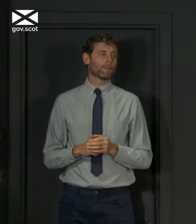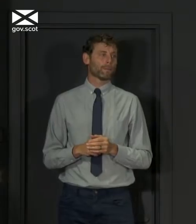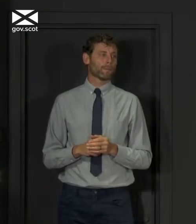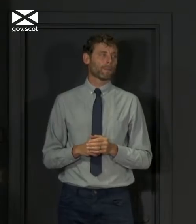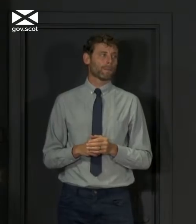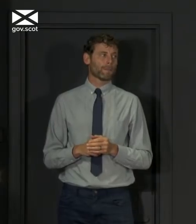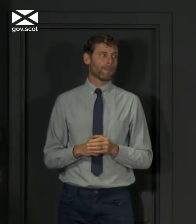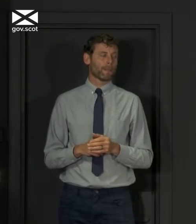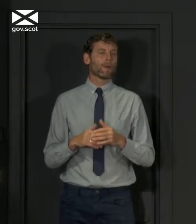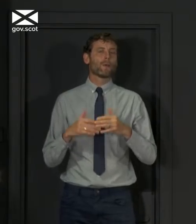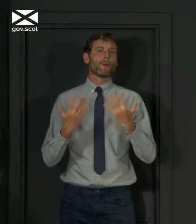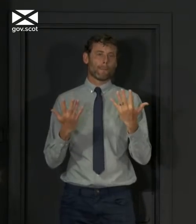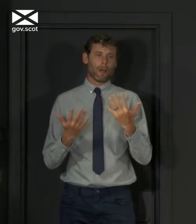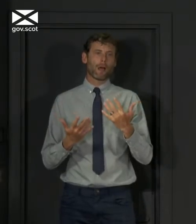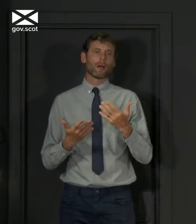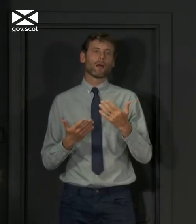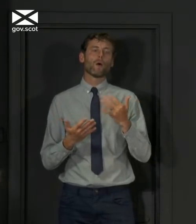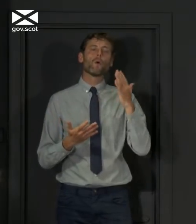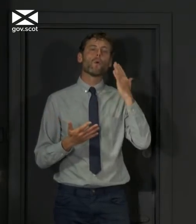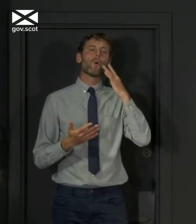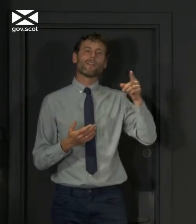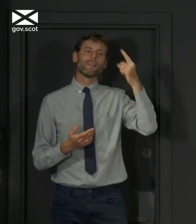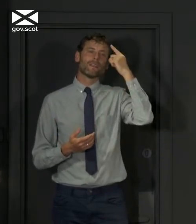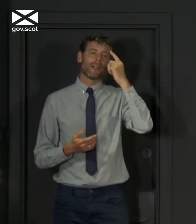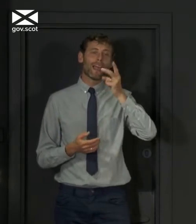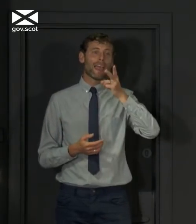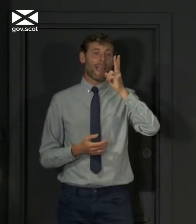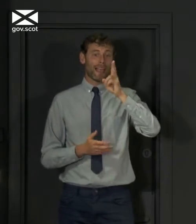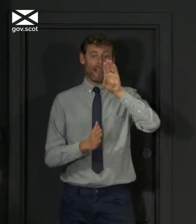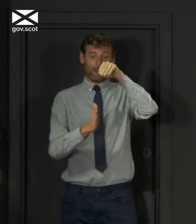people generally talk about when they talk about a second wave from previous pandemics,